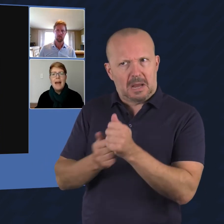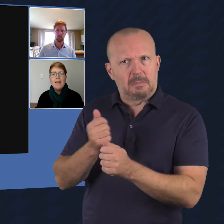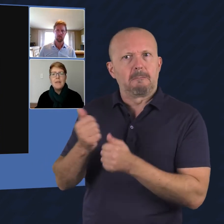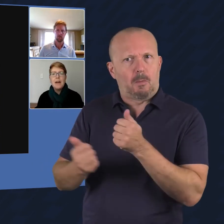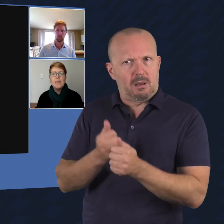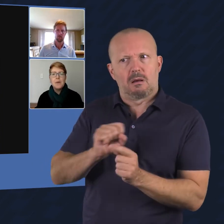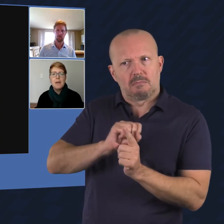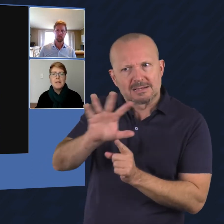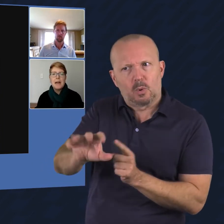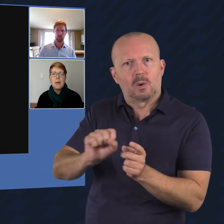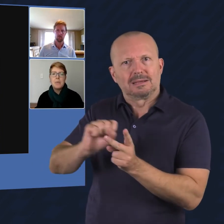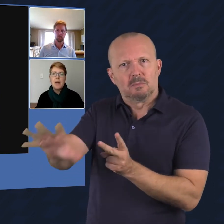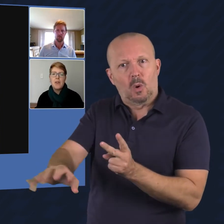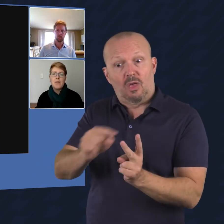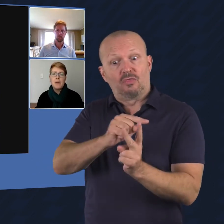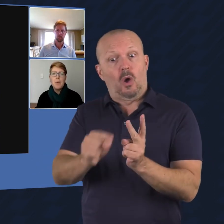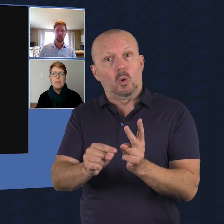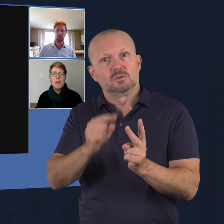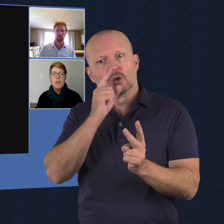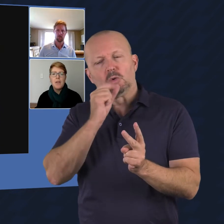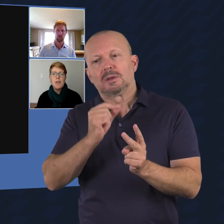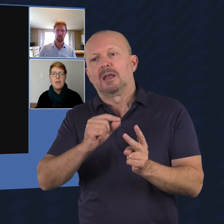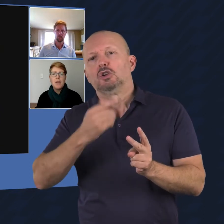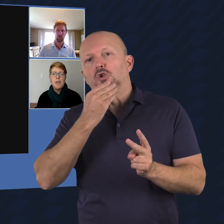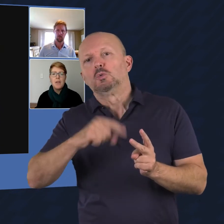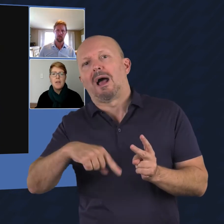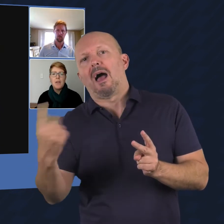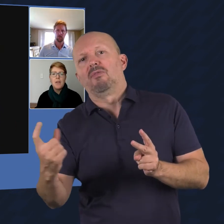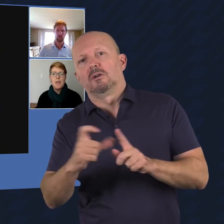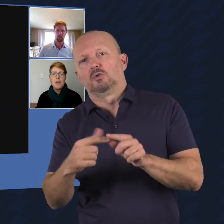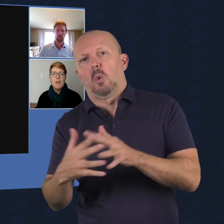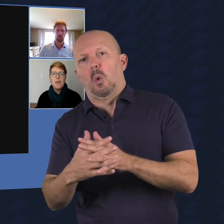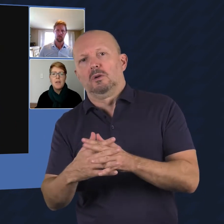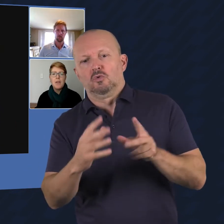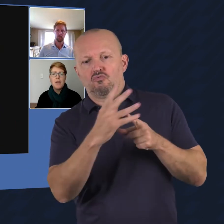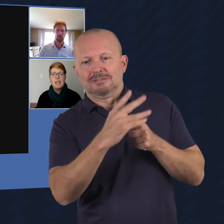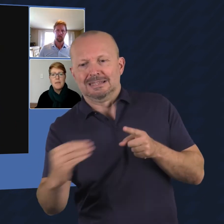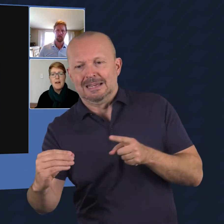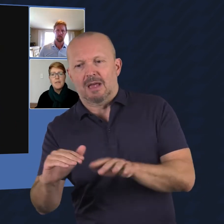And, these file formats allow projects to be opened on different DAWs and is a form of migration in and of itself.